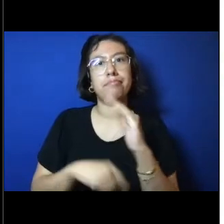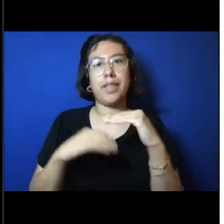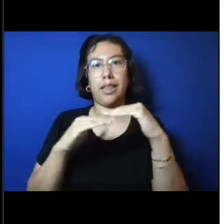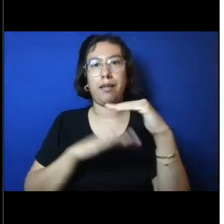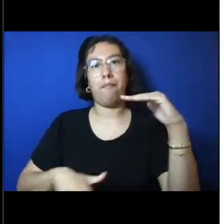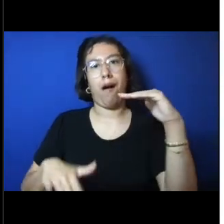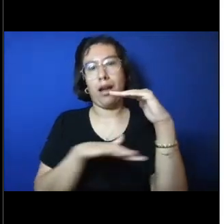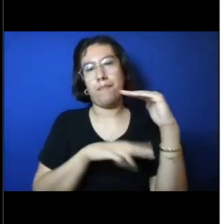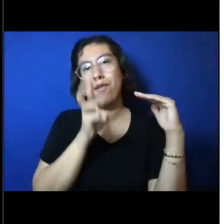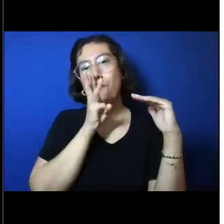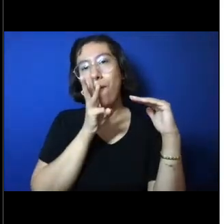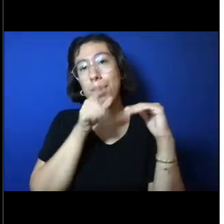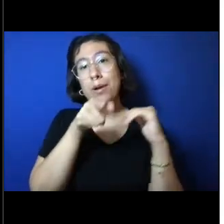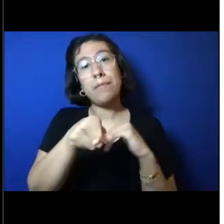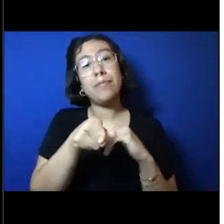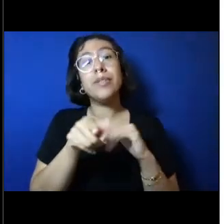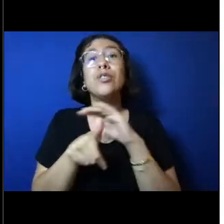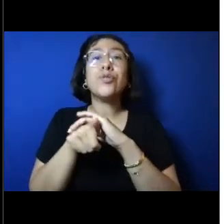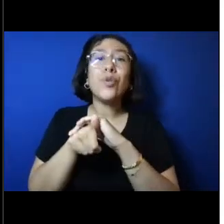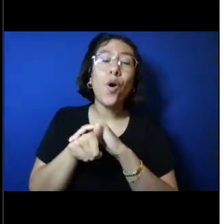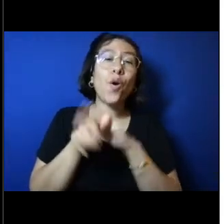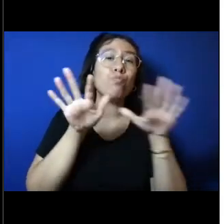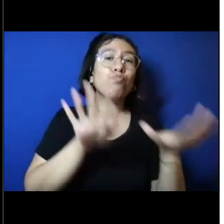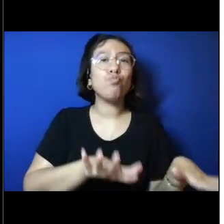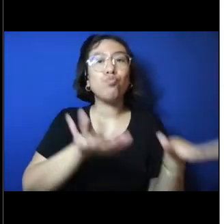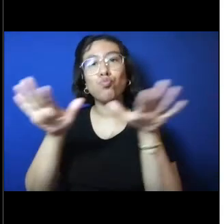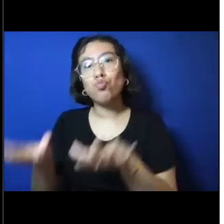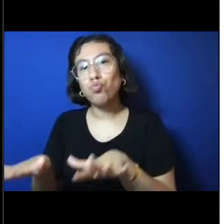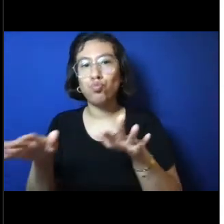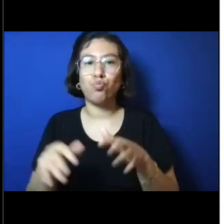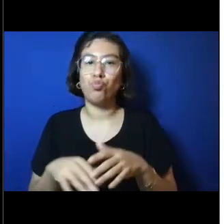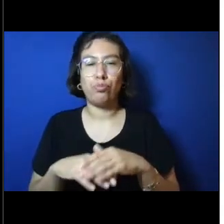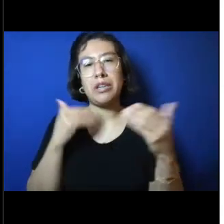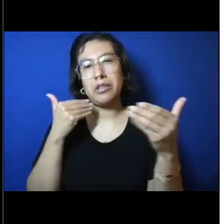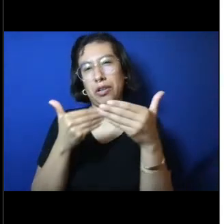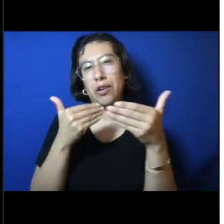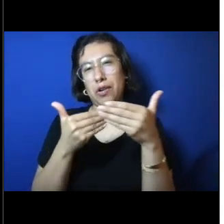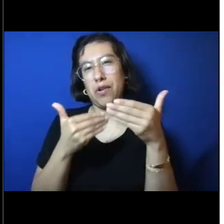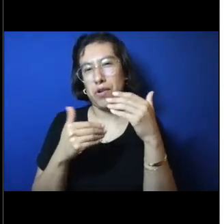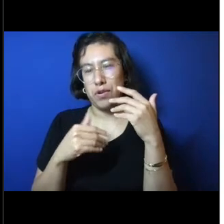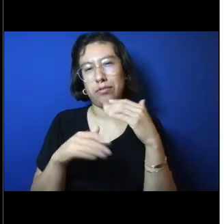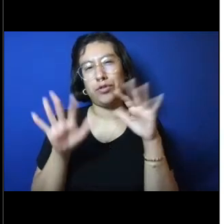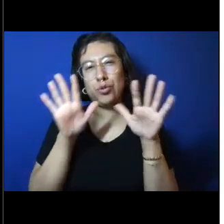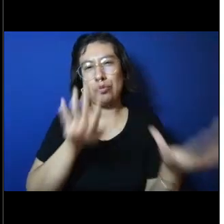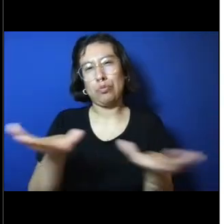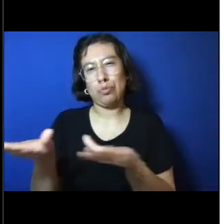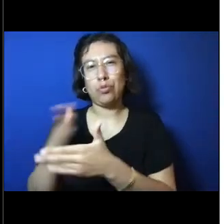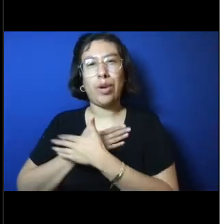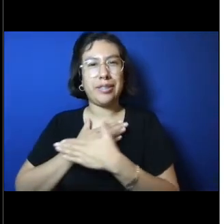So this turtle is just hanging out at the surface there or near surface, just sort of resting between breaths.